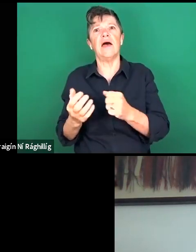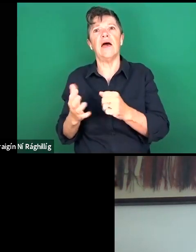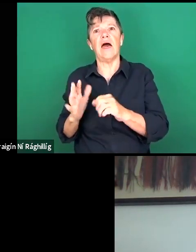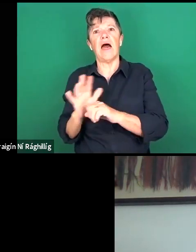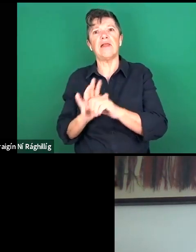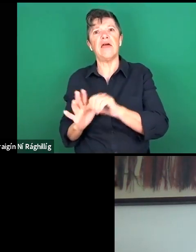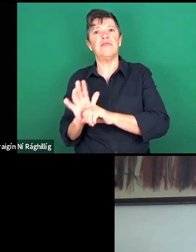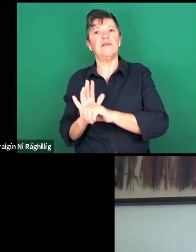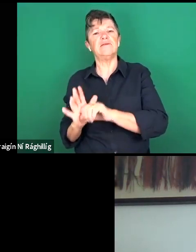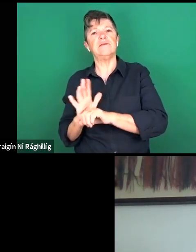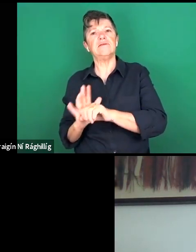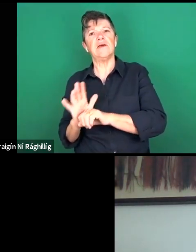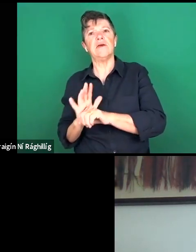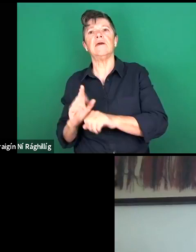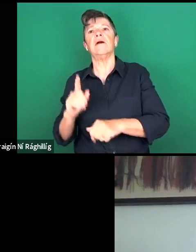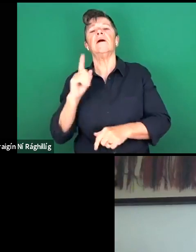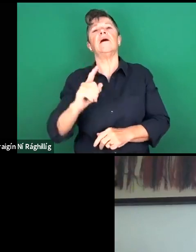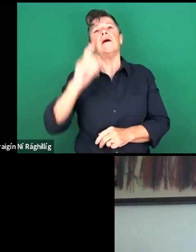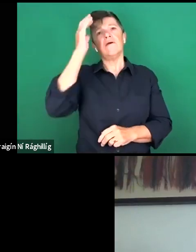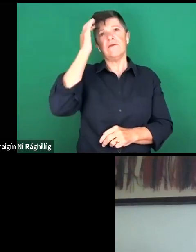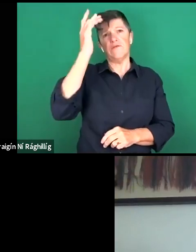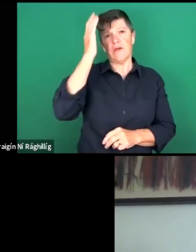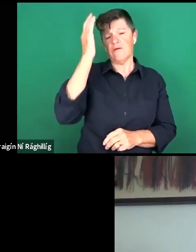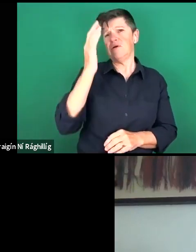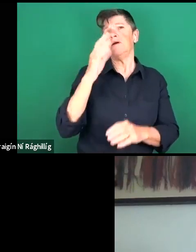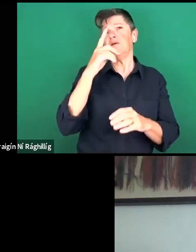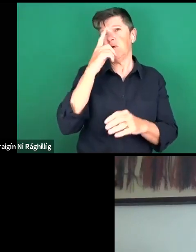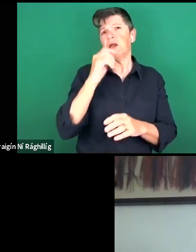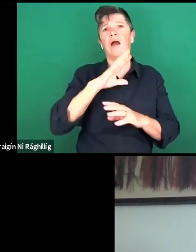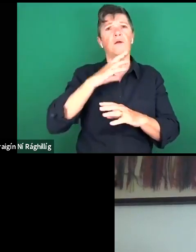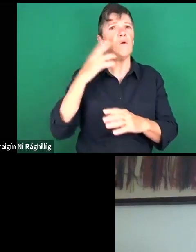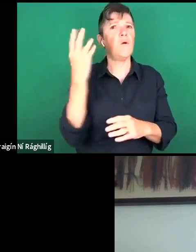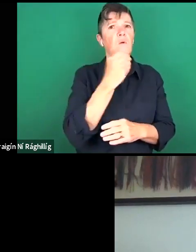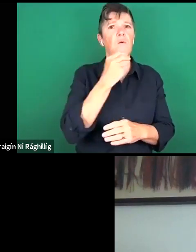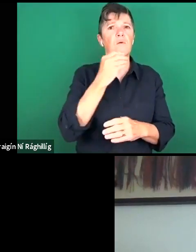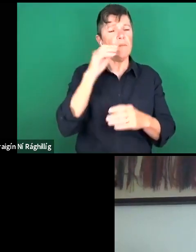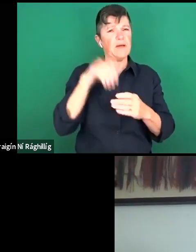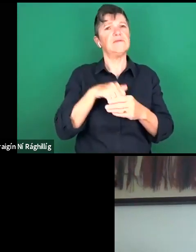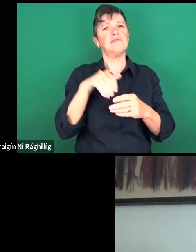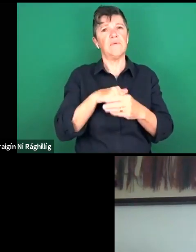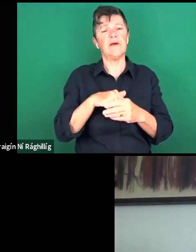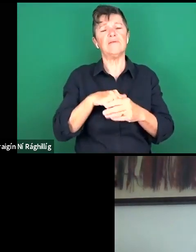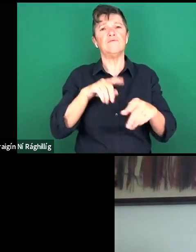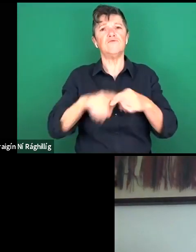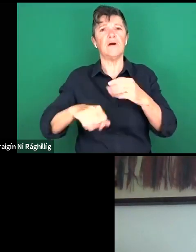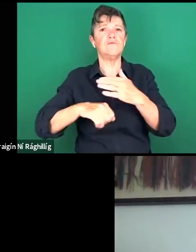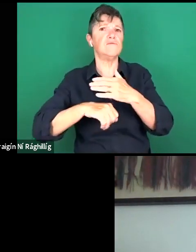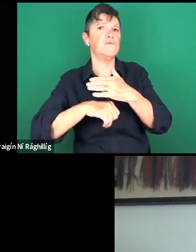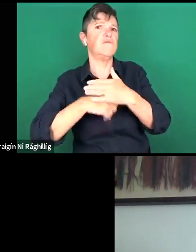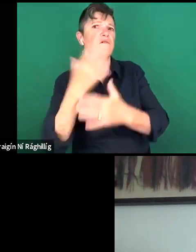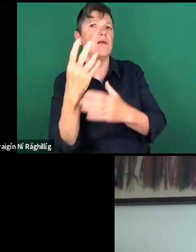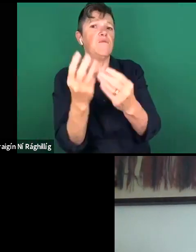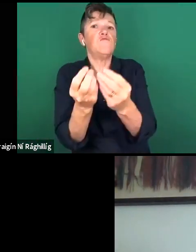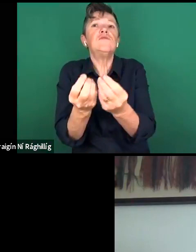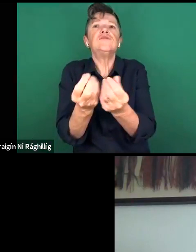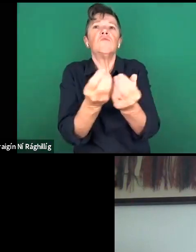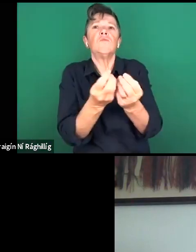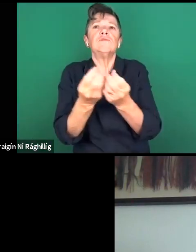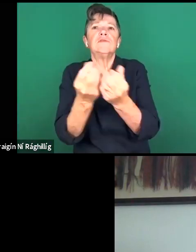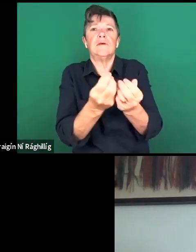to be frank most people would rather live where they are and that compulsion to move